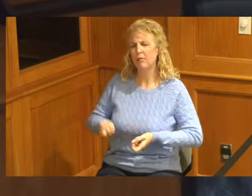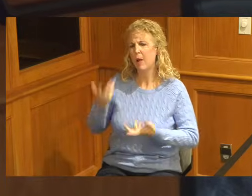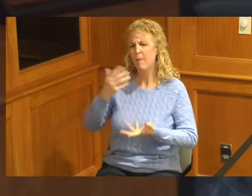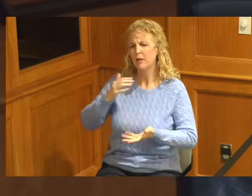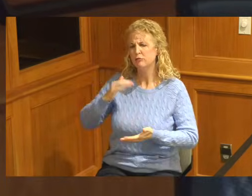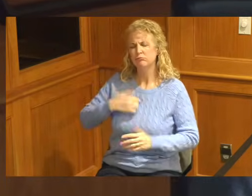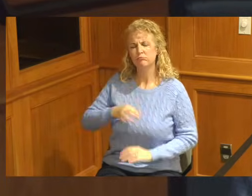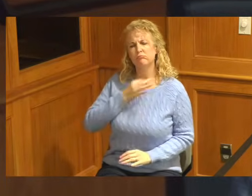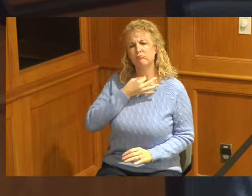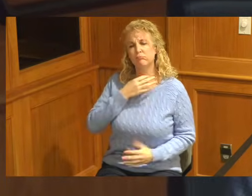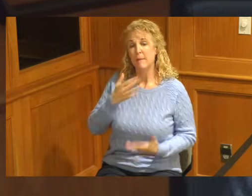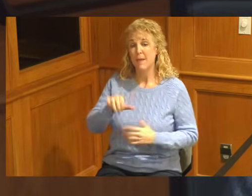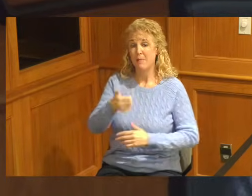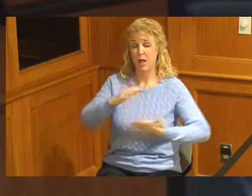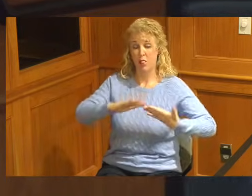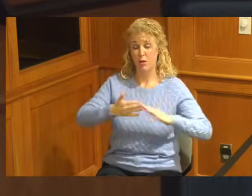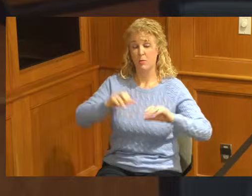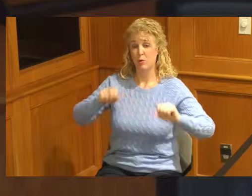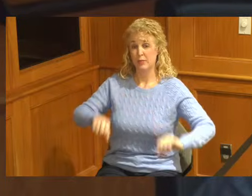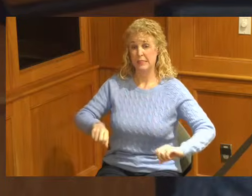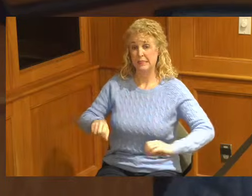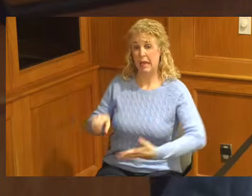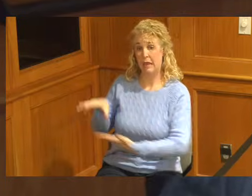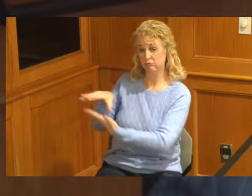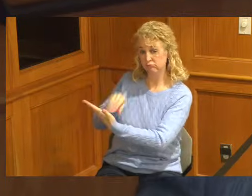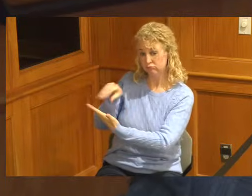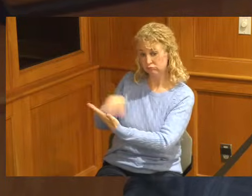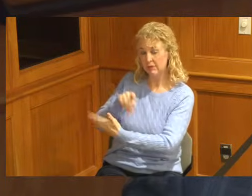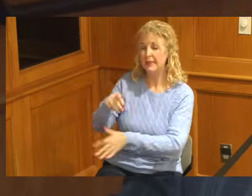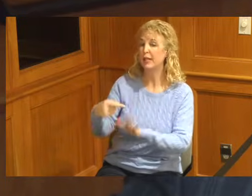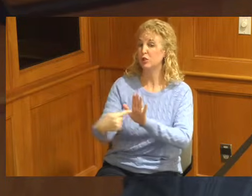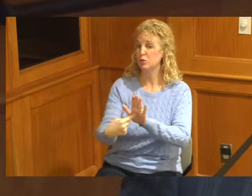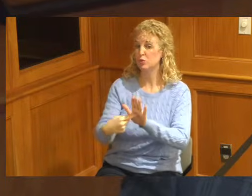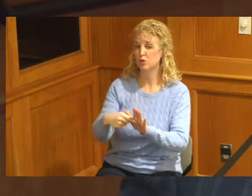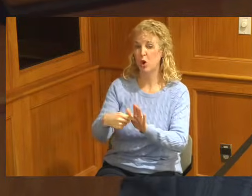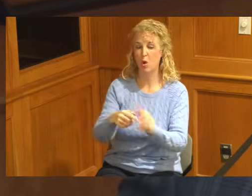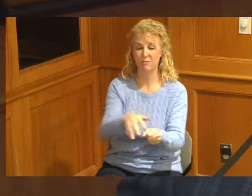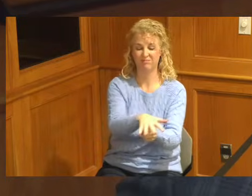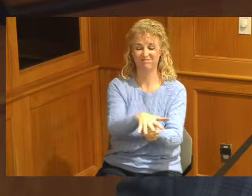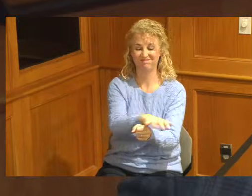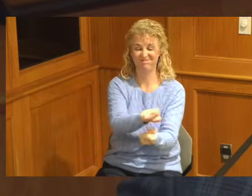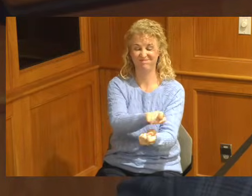whether or not we've got that cluster that you pointed out in a community or not. It's always